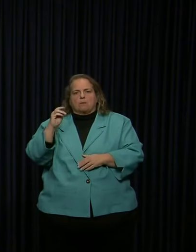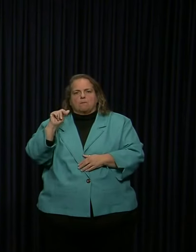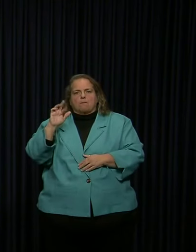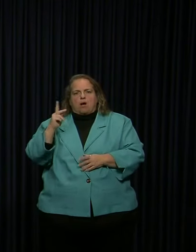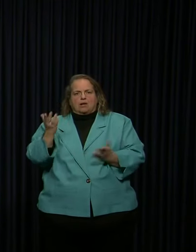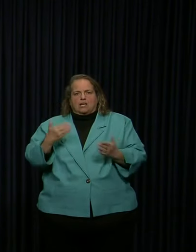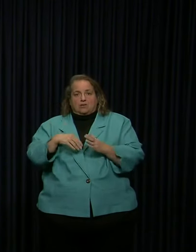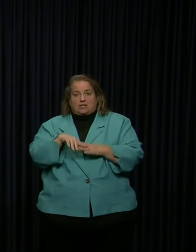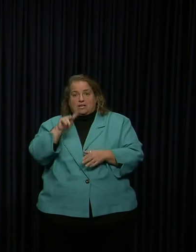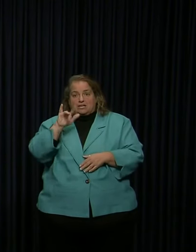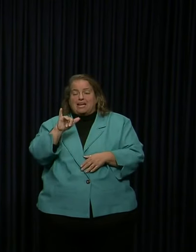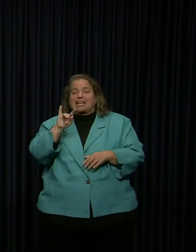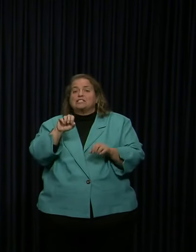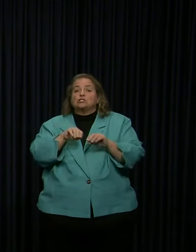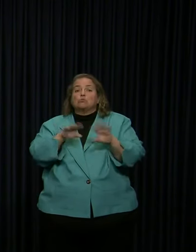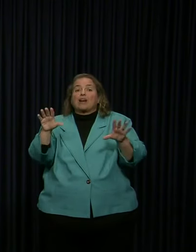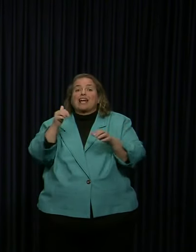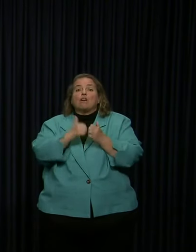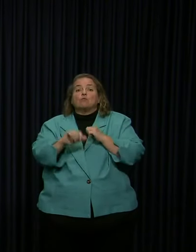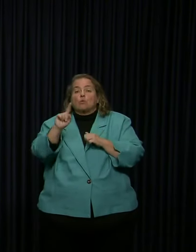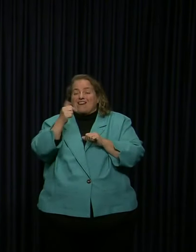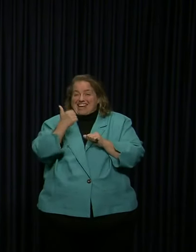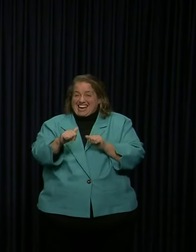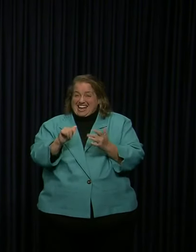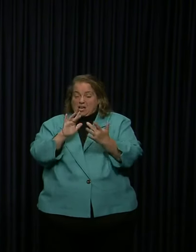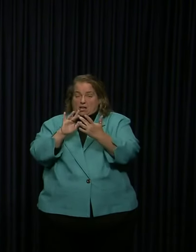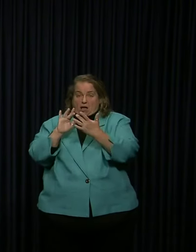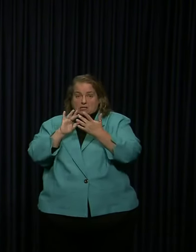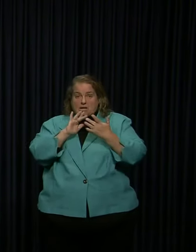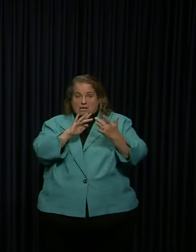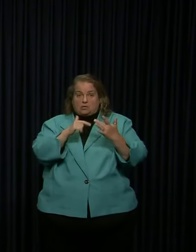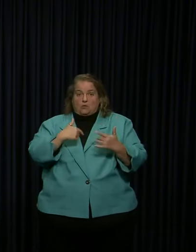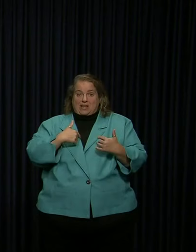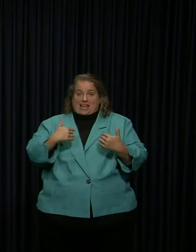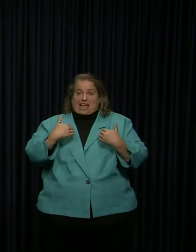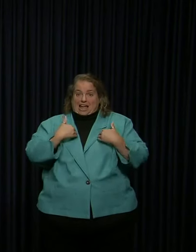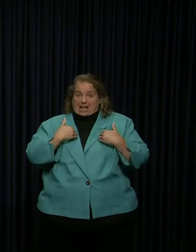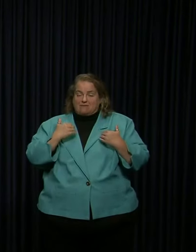LOST, AND THEY OUGHT TO ONLY CONSIDER THOSE VETO OVERRIDES